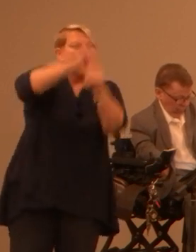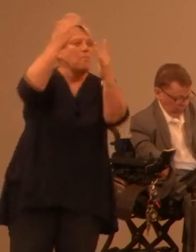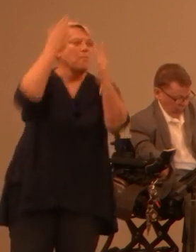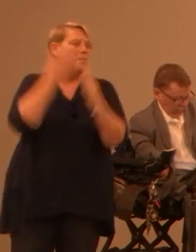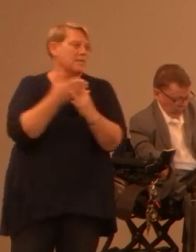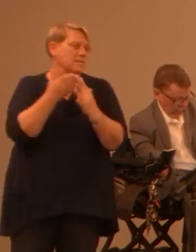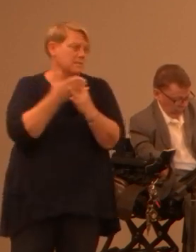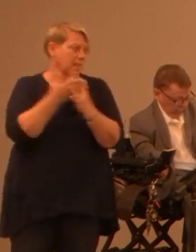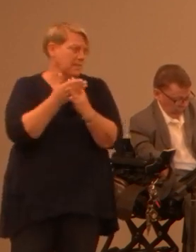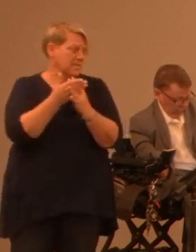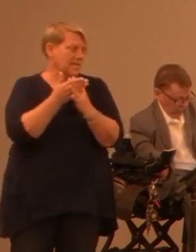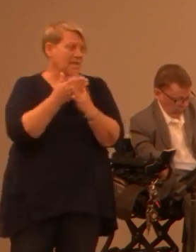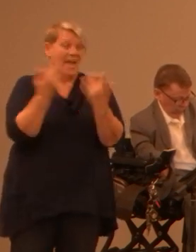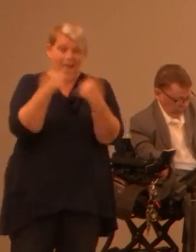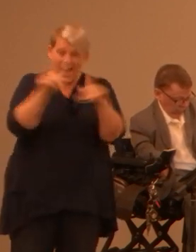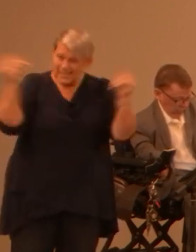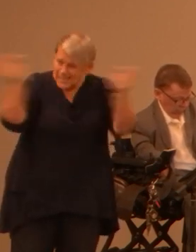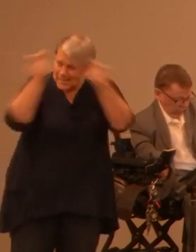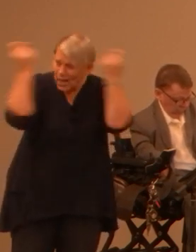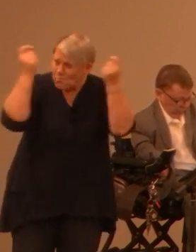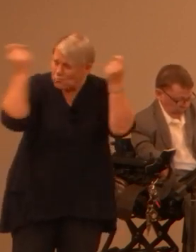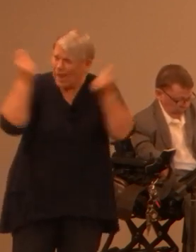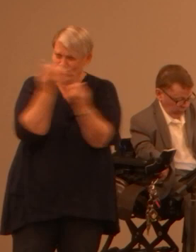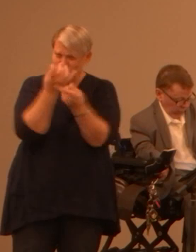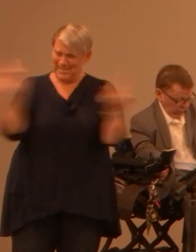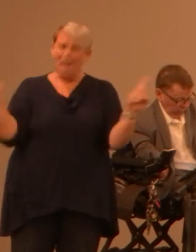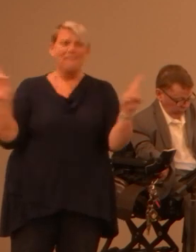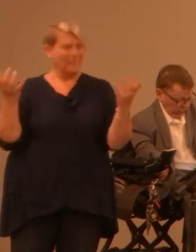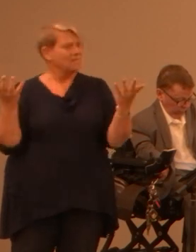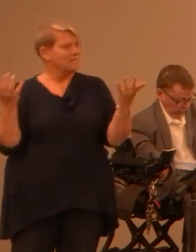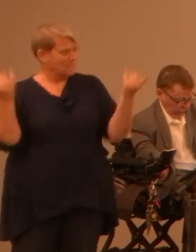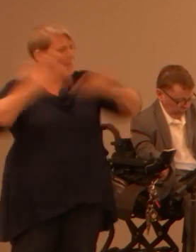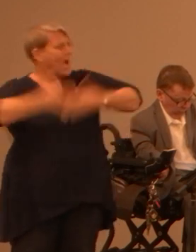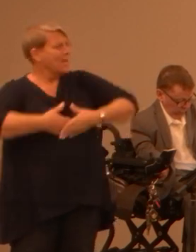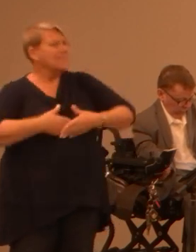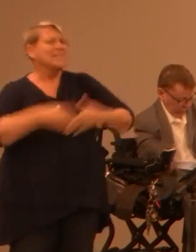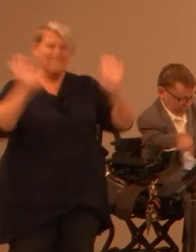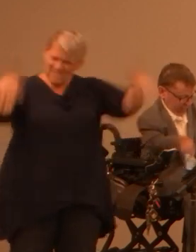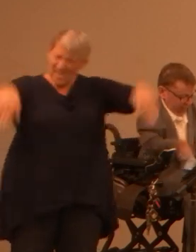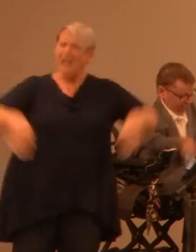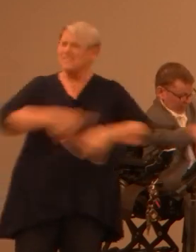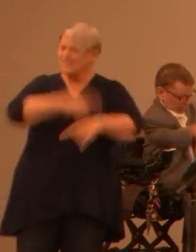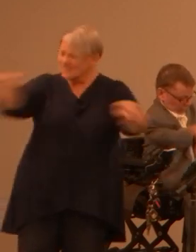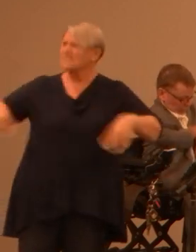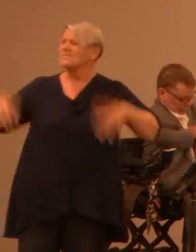And celebrate yourselves this evening, in fact, give yourselves a round of applause.